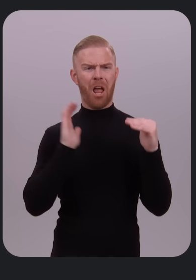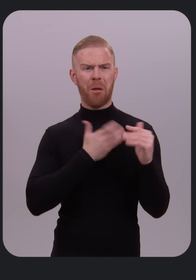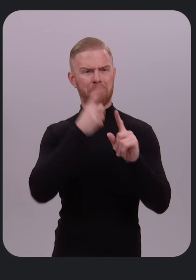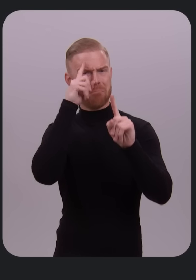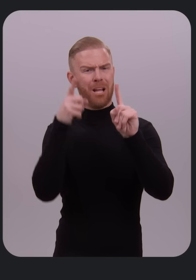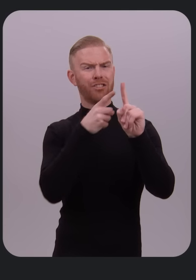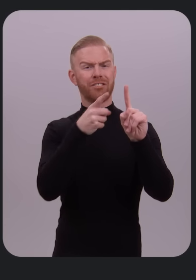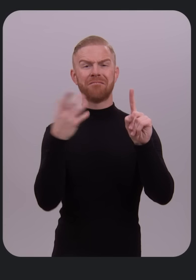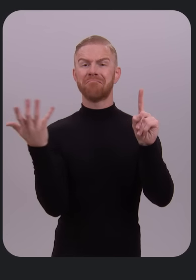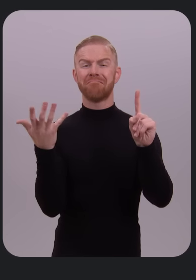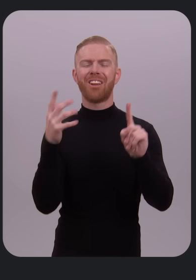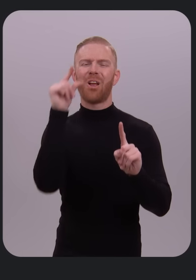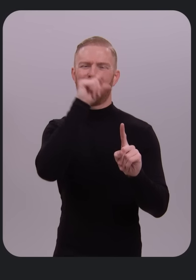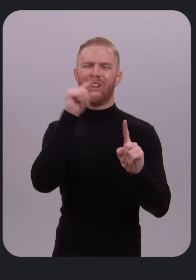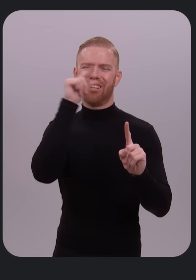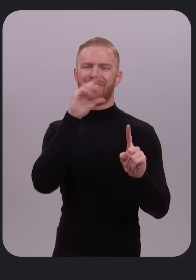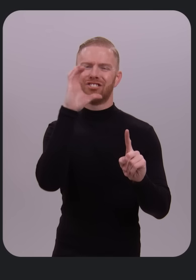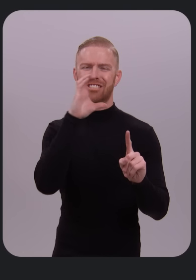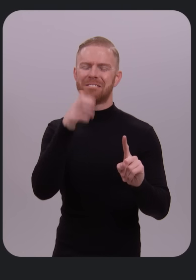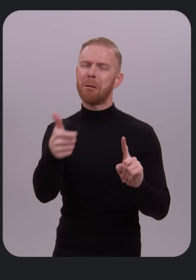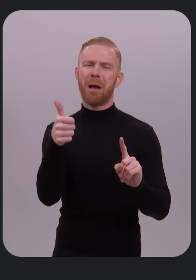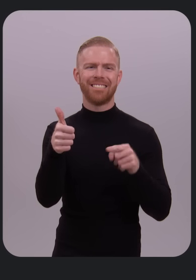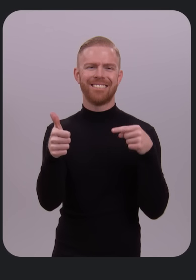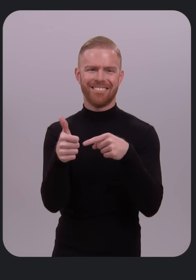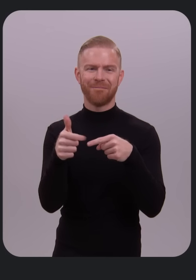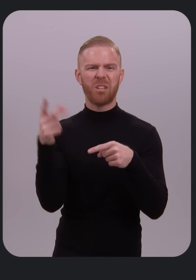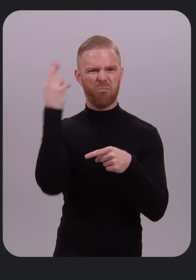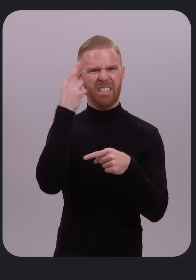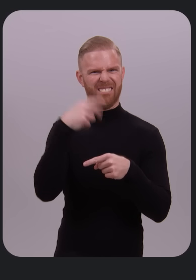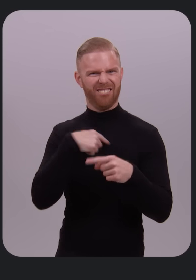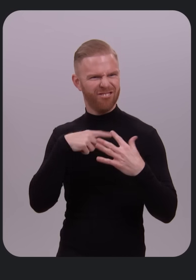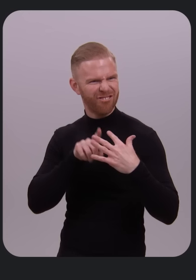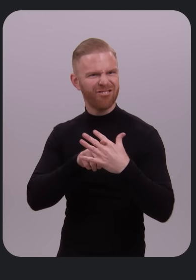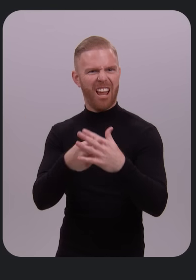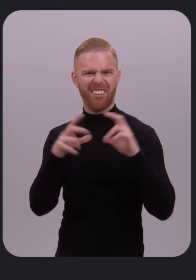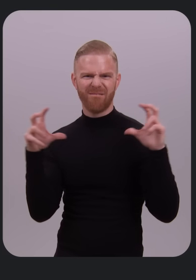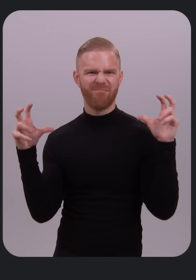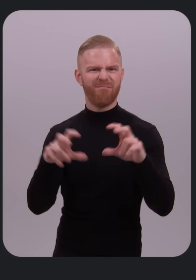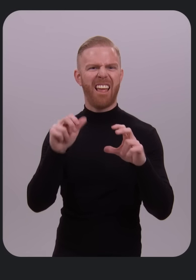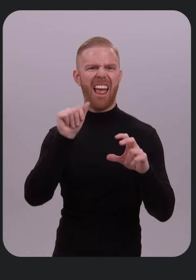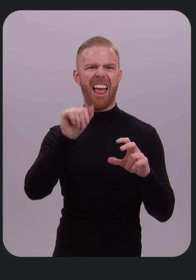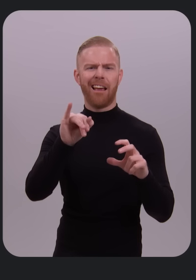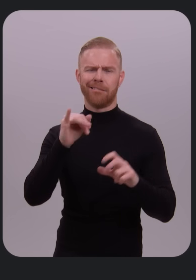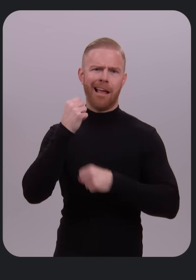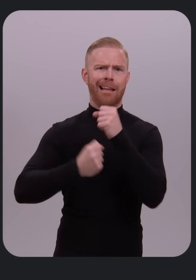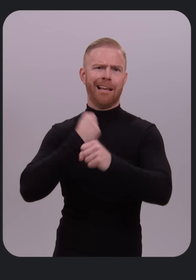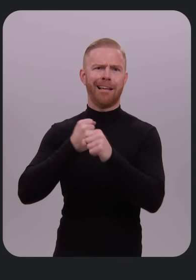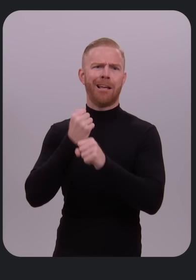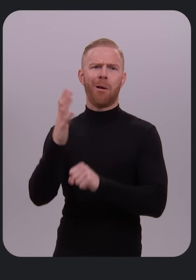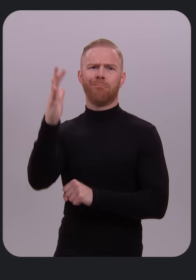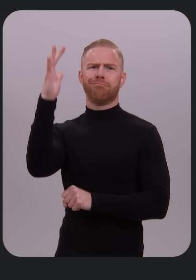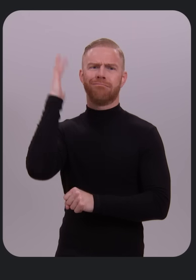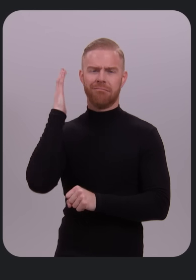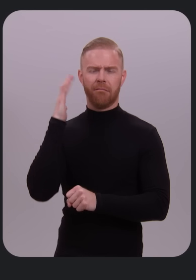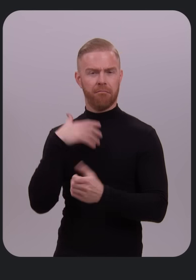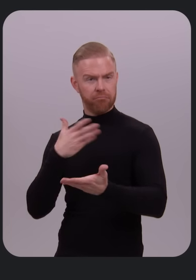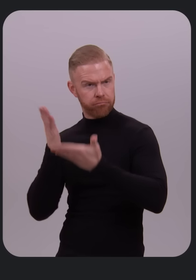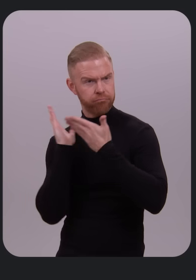It's the reason we started investing in AI decades ago, and how we can deliver its benefits at the scale